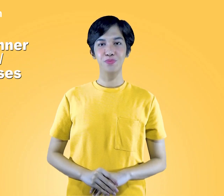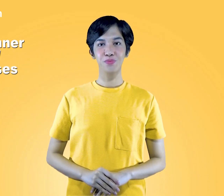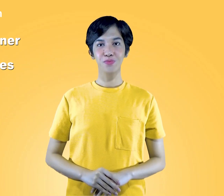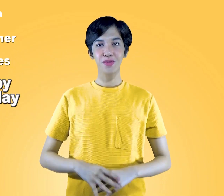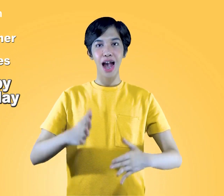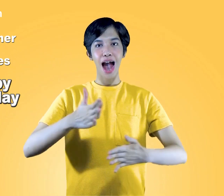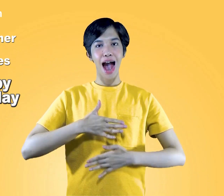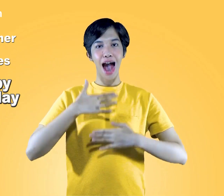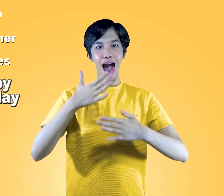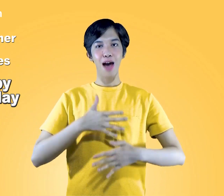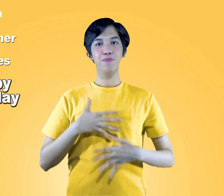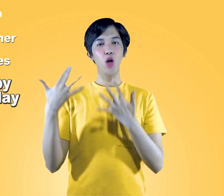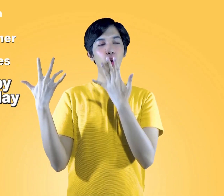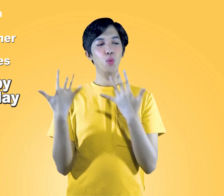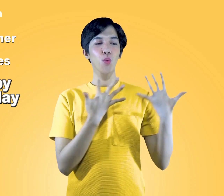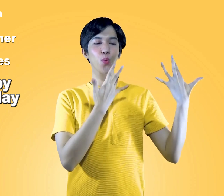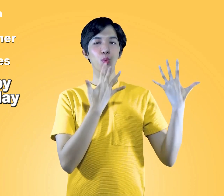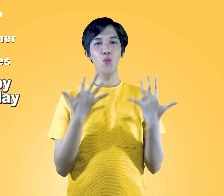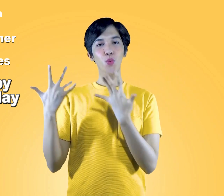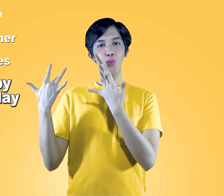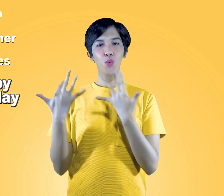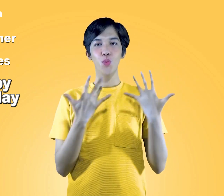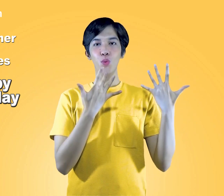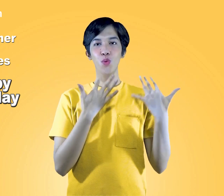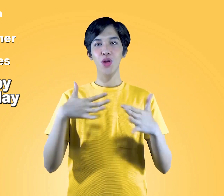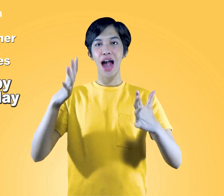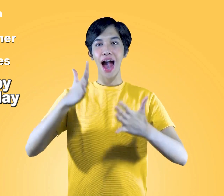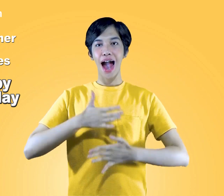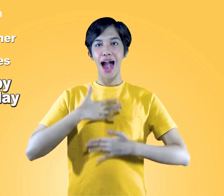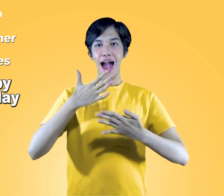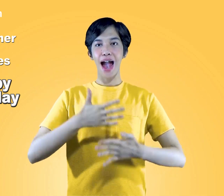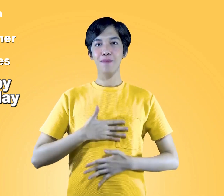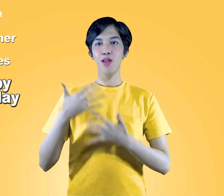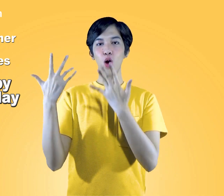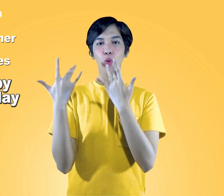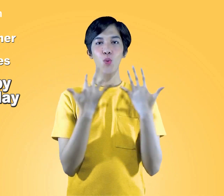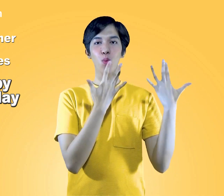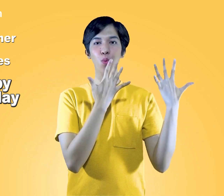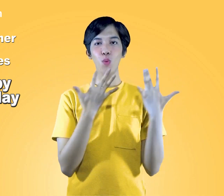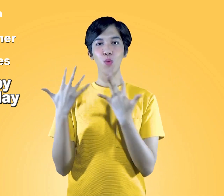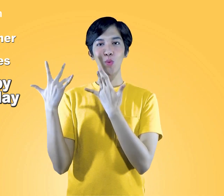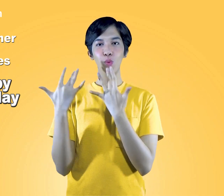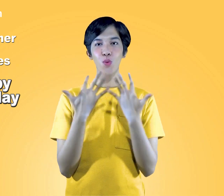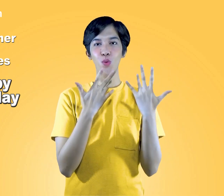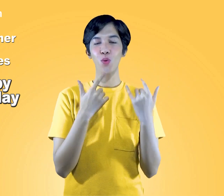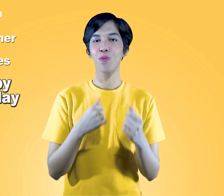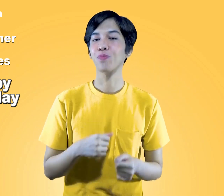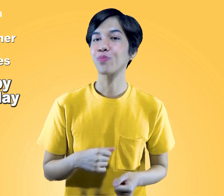Happy Birthday